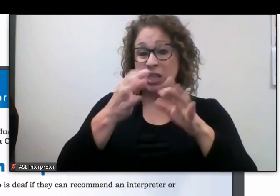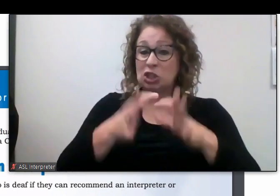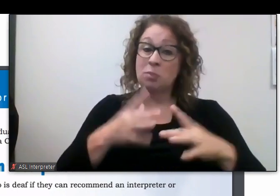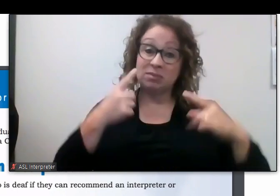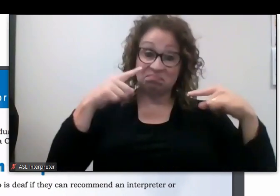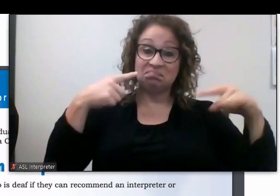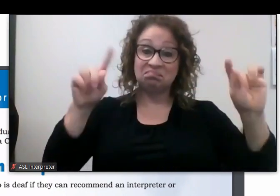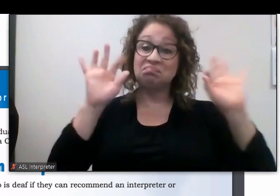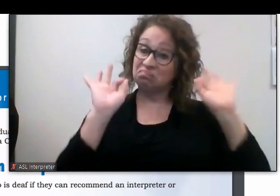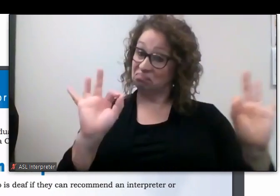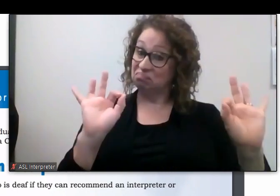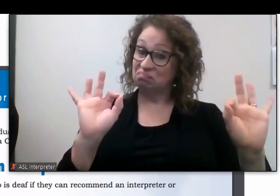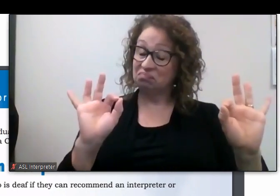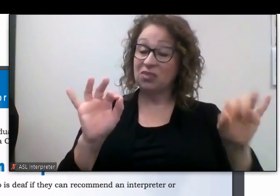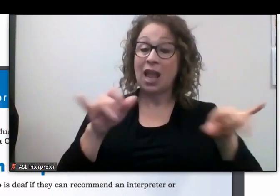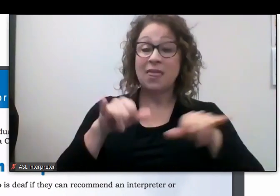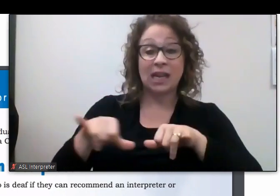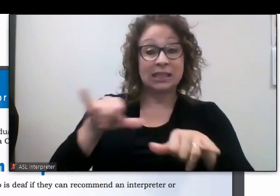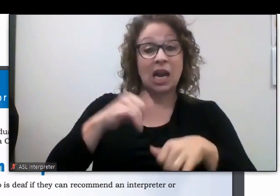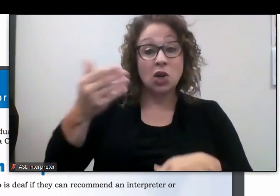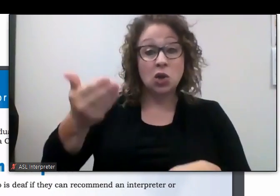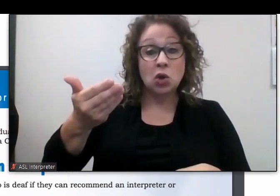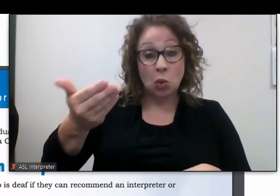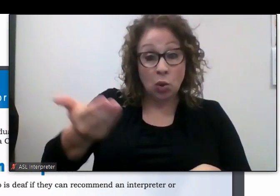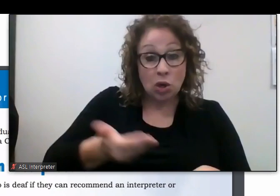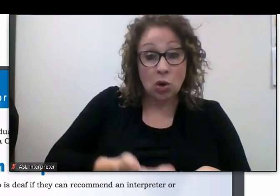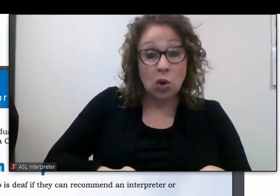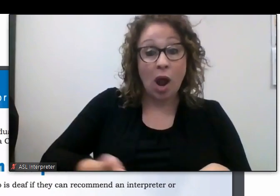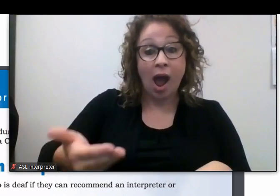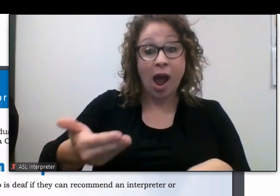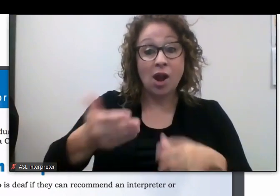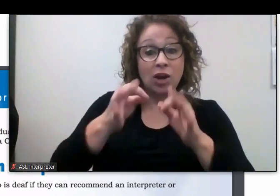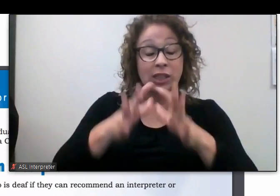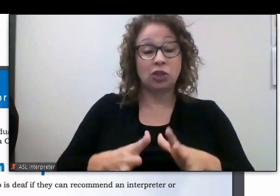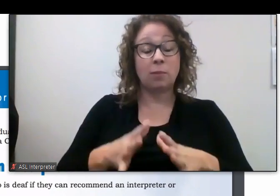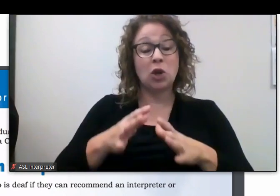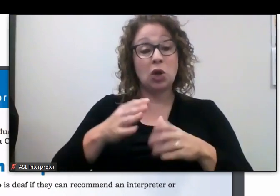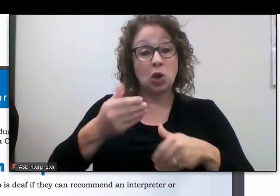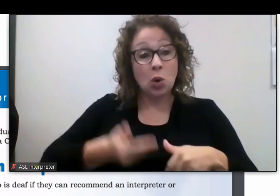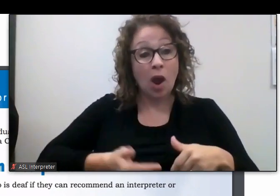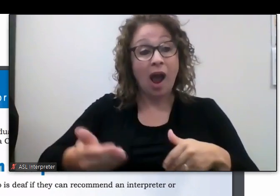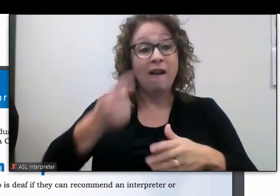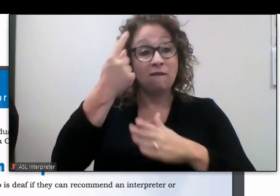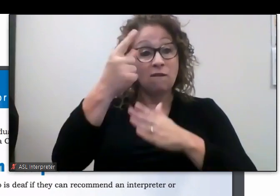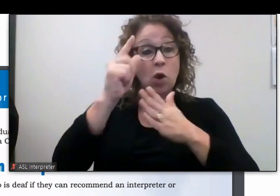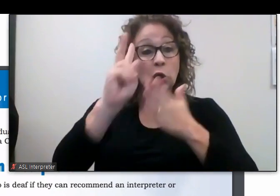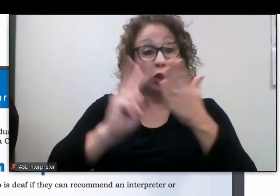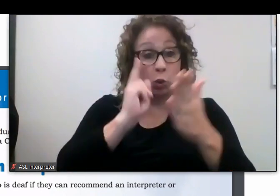and the standard when you hire an interpreter is to hire the interpreter for two hour minimum